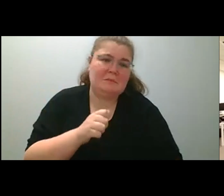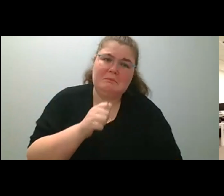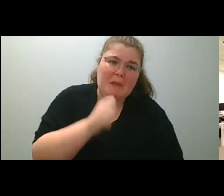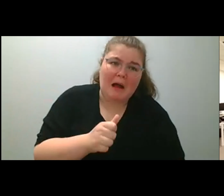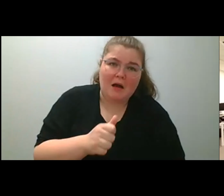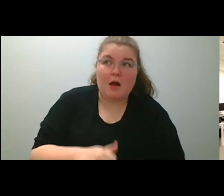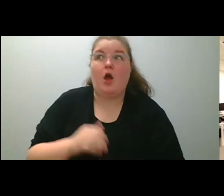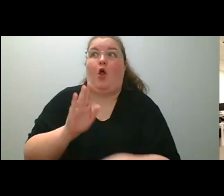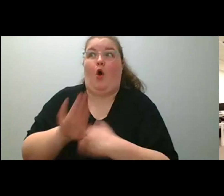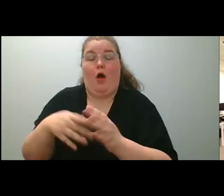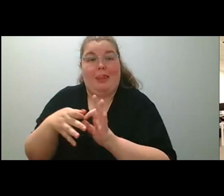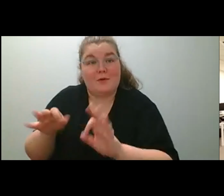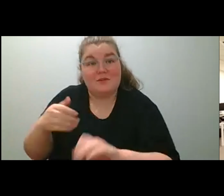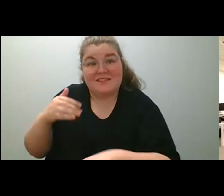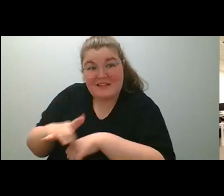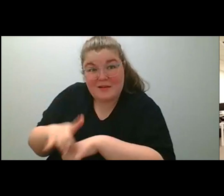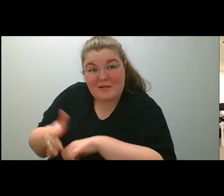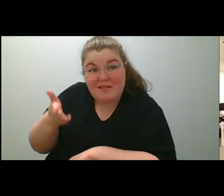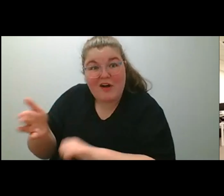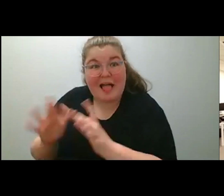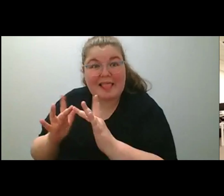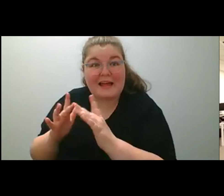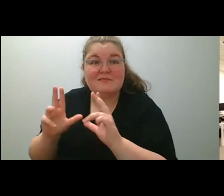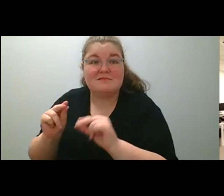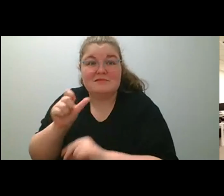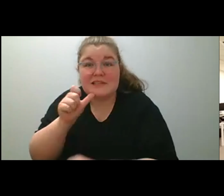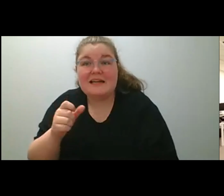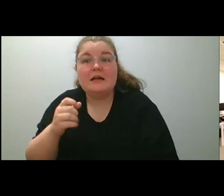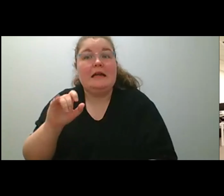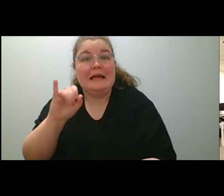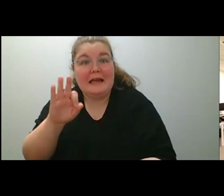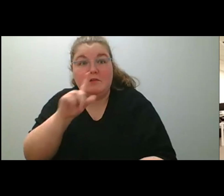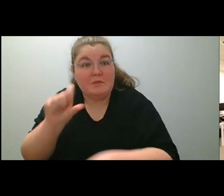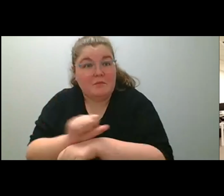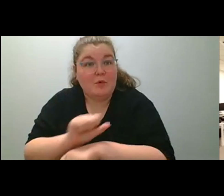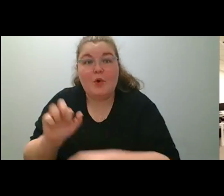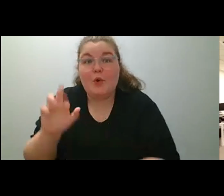just because depending on the rarity of the language, there may just not be enough people out there